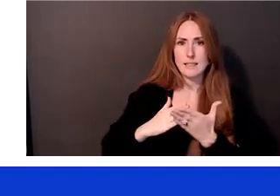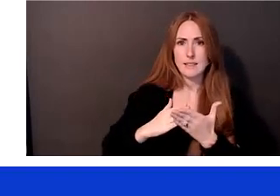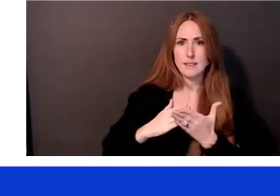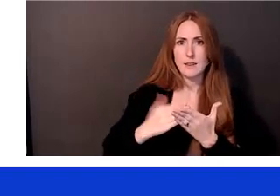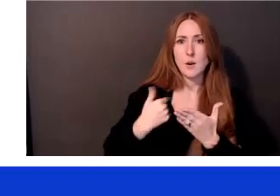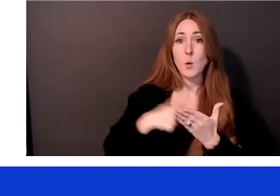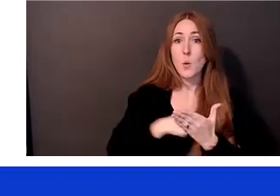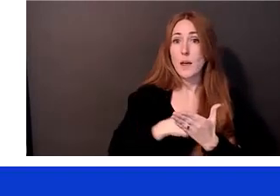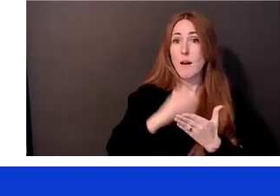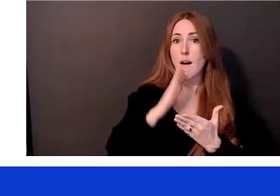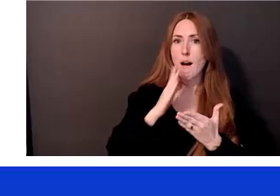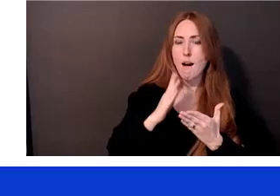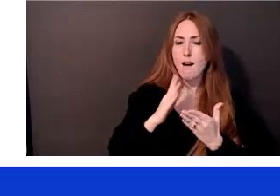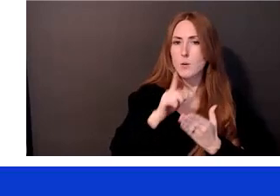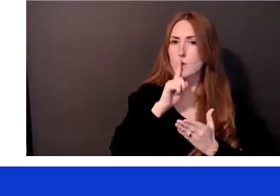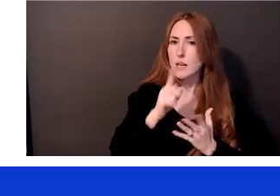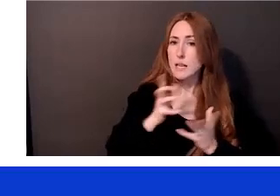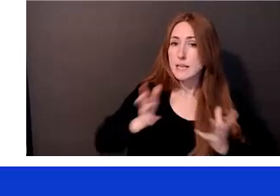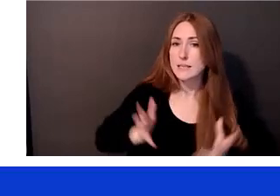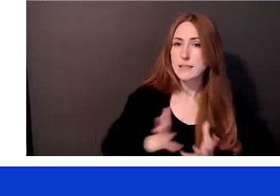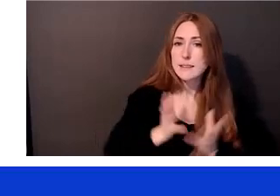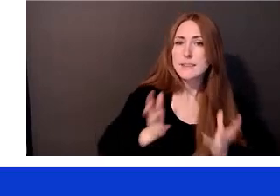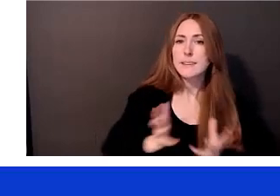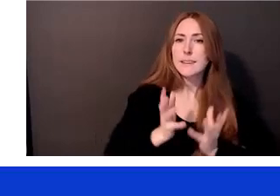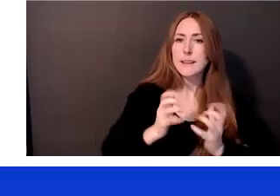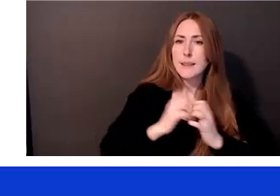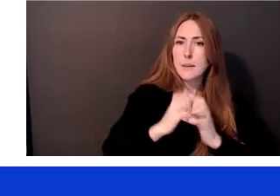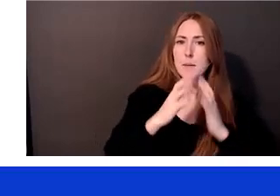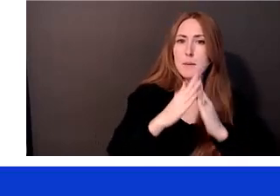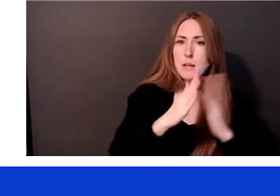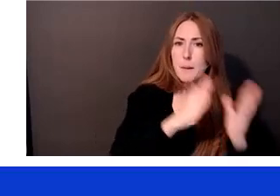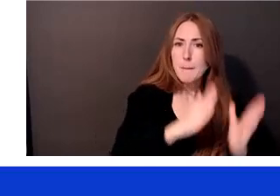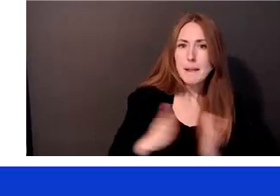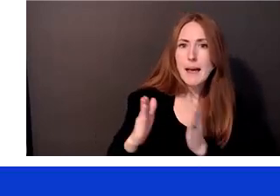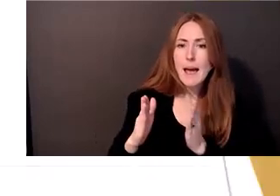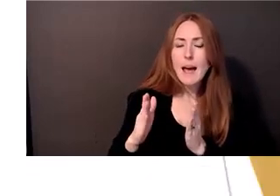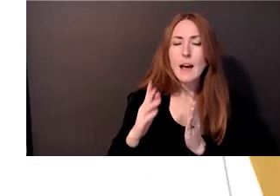plan and working on telling our story through different dissemination activities.